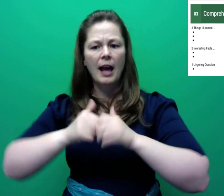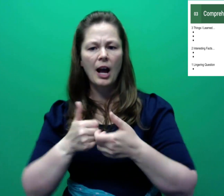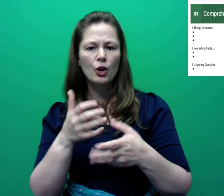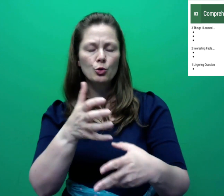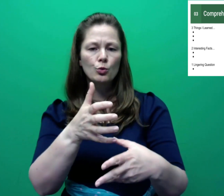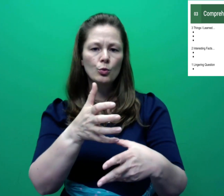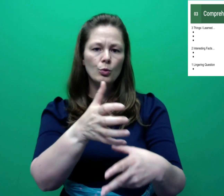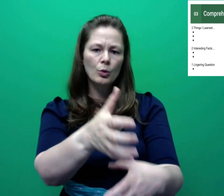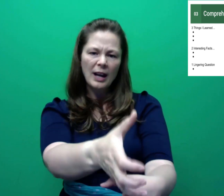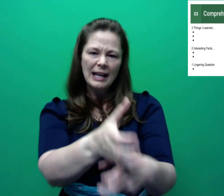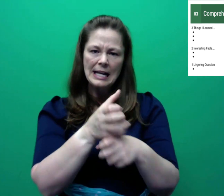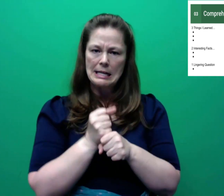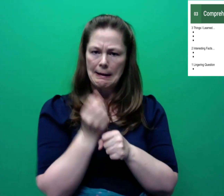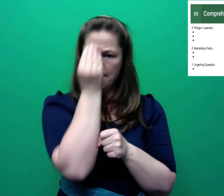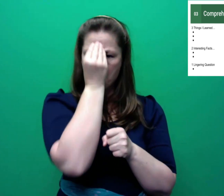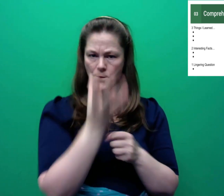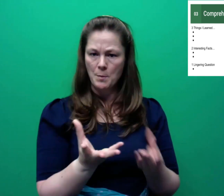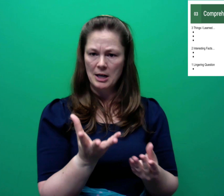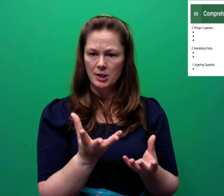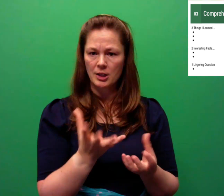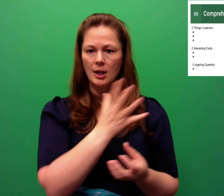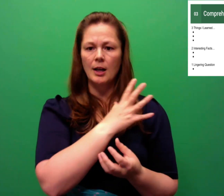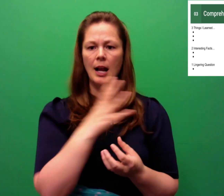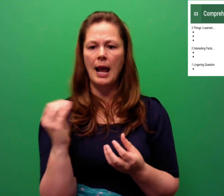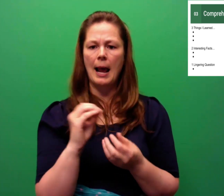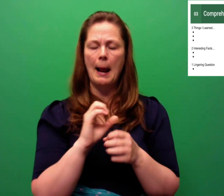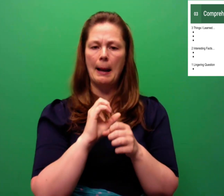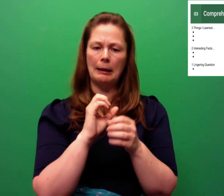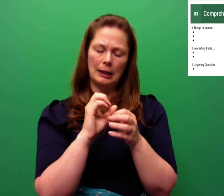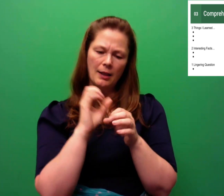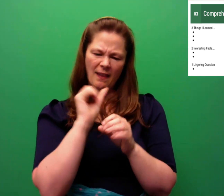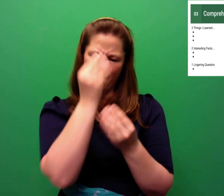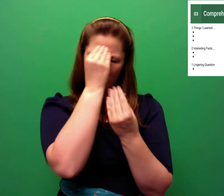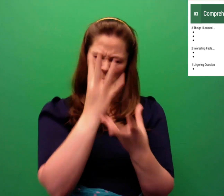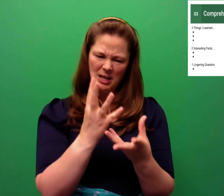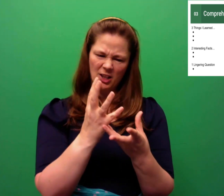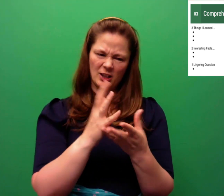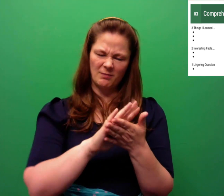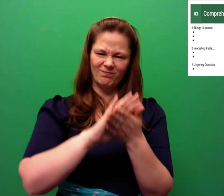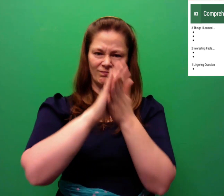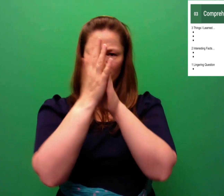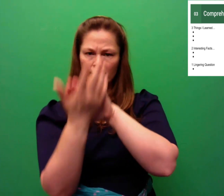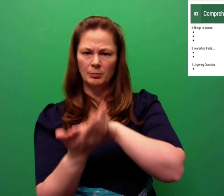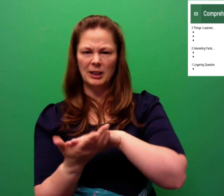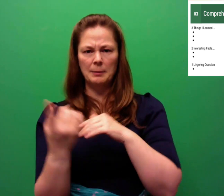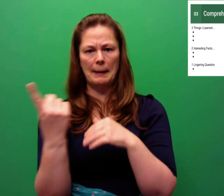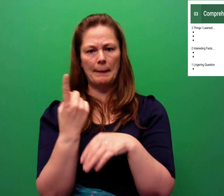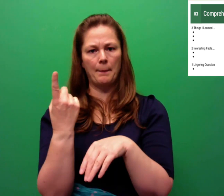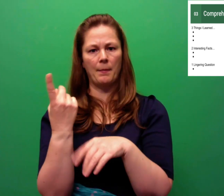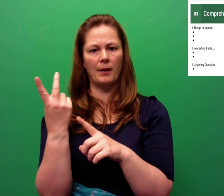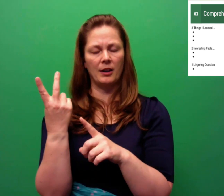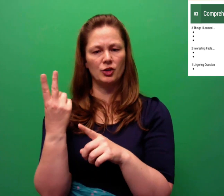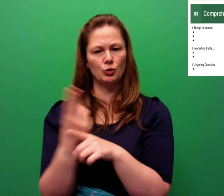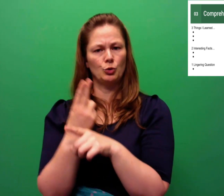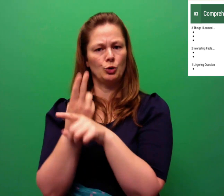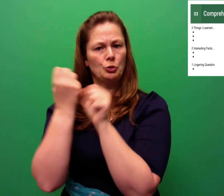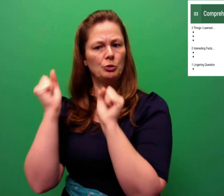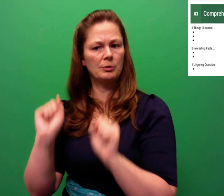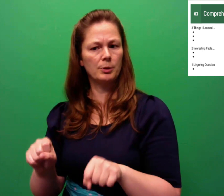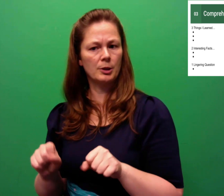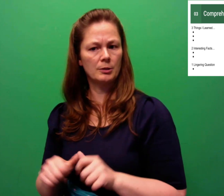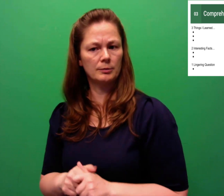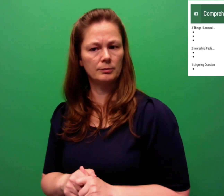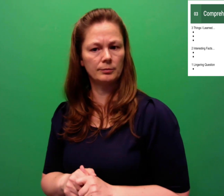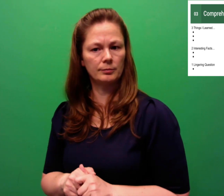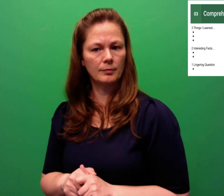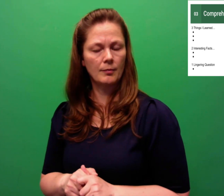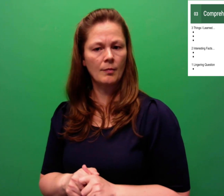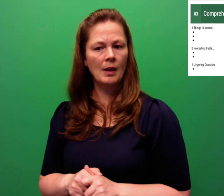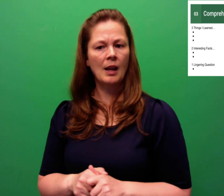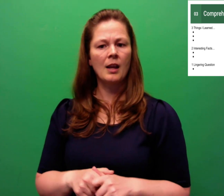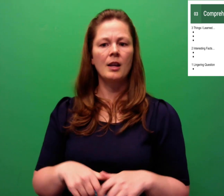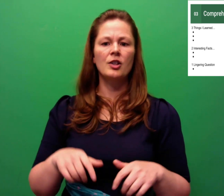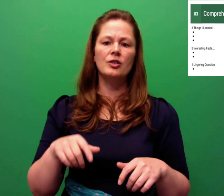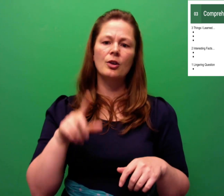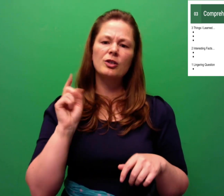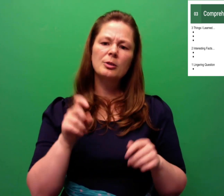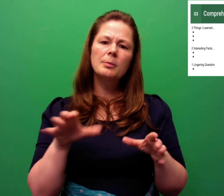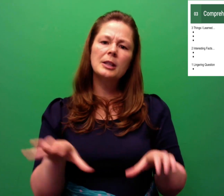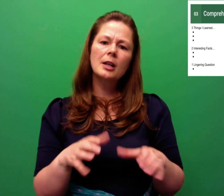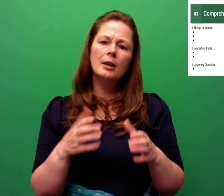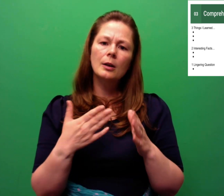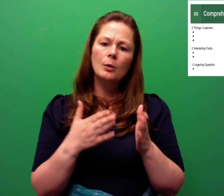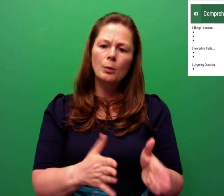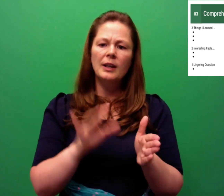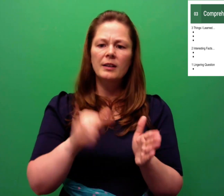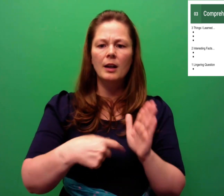teaching students how to get information and make it into usable knowledge. This